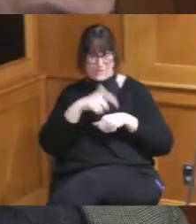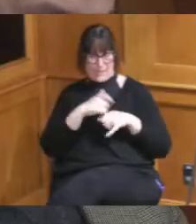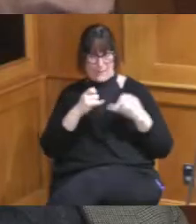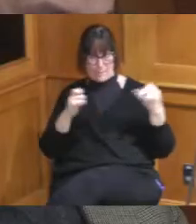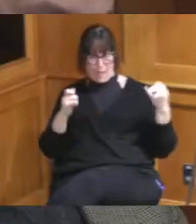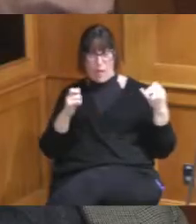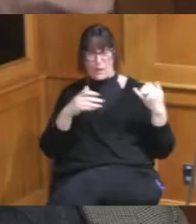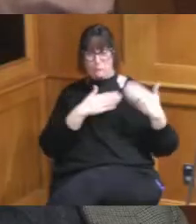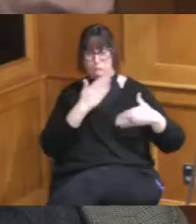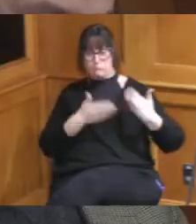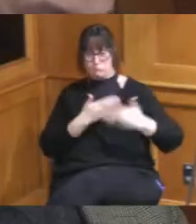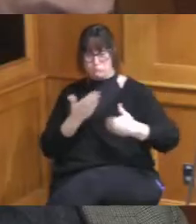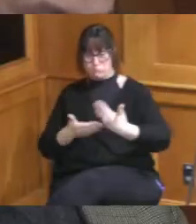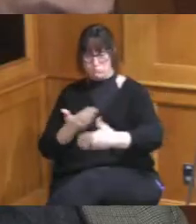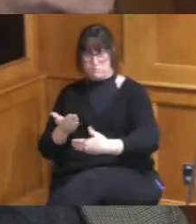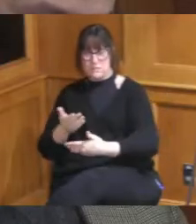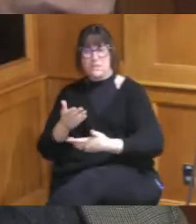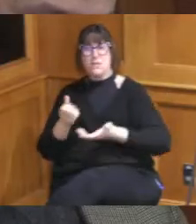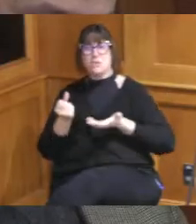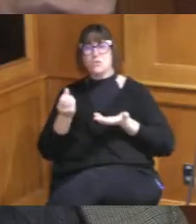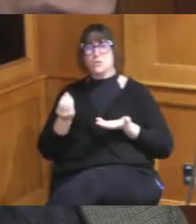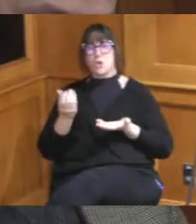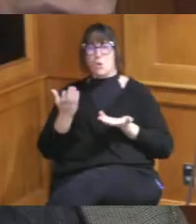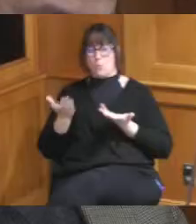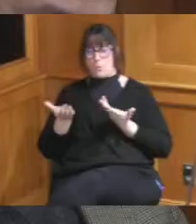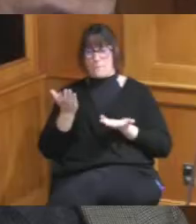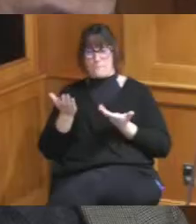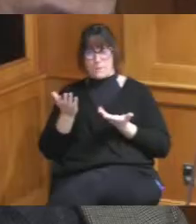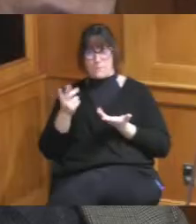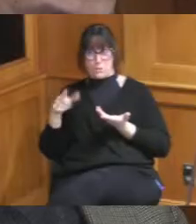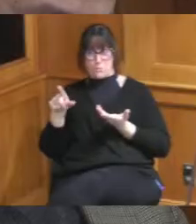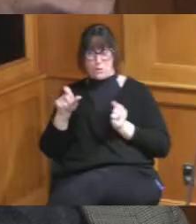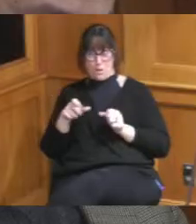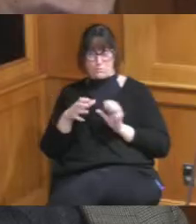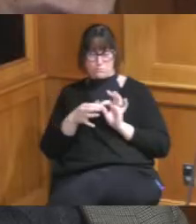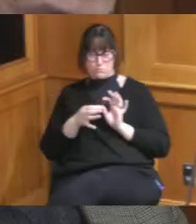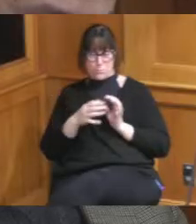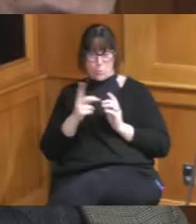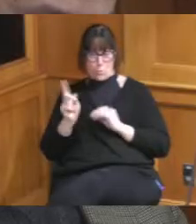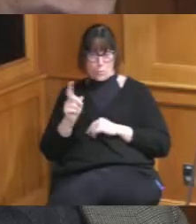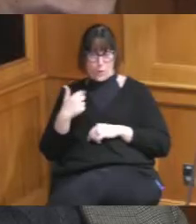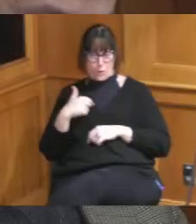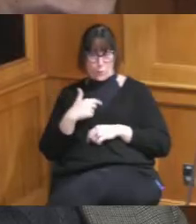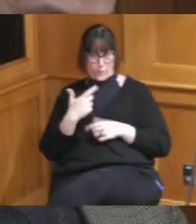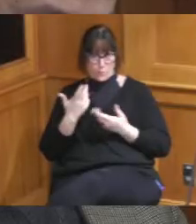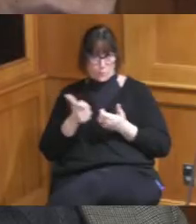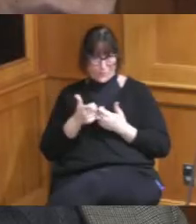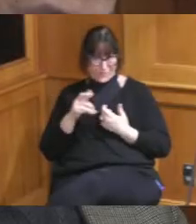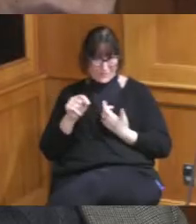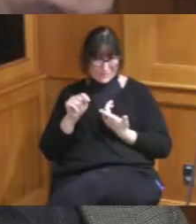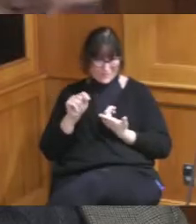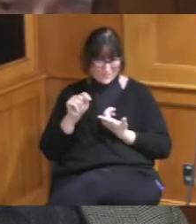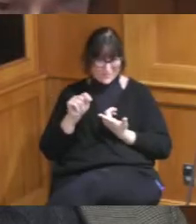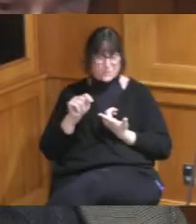I think Mr Aluotto will maybe talk to that where we are with that in addition I will have to say